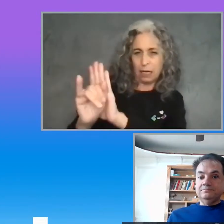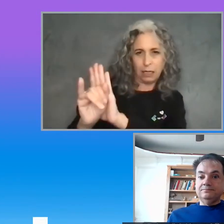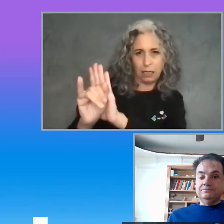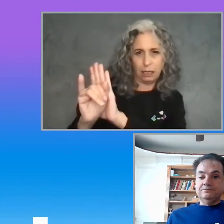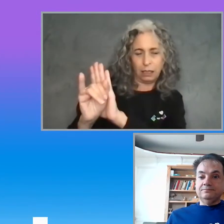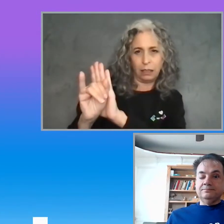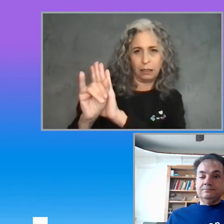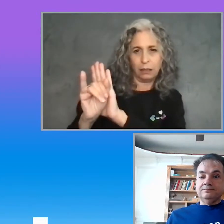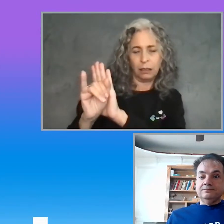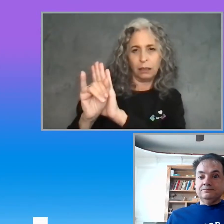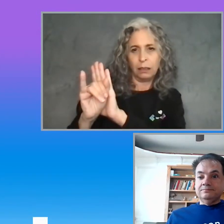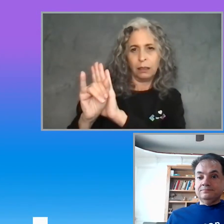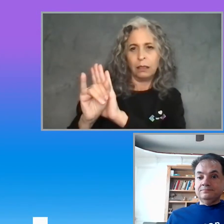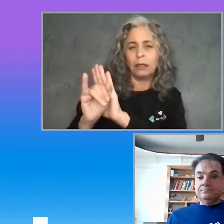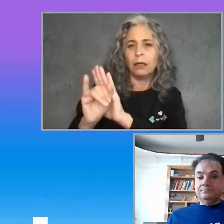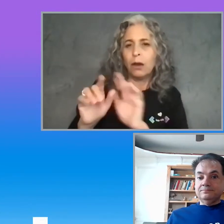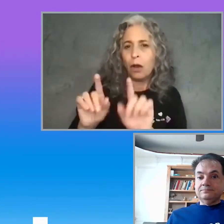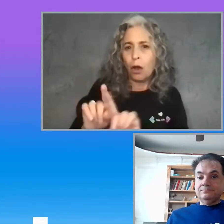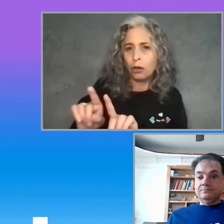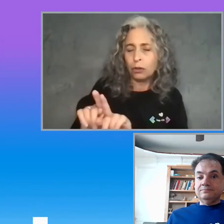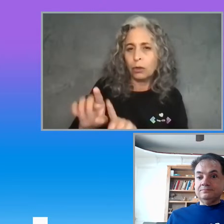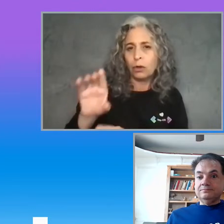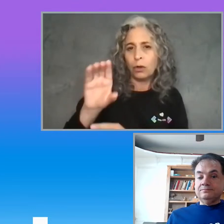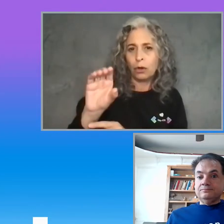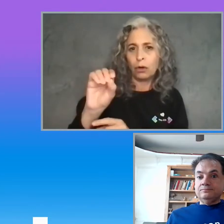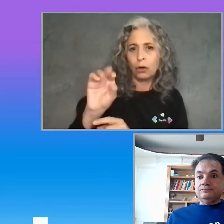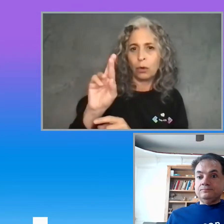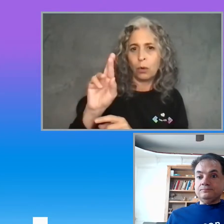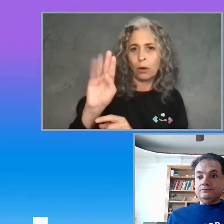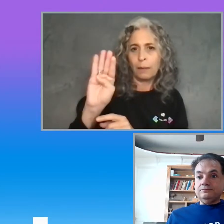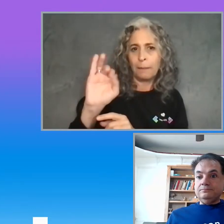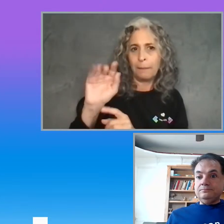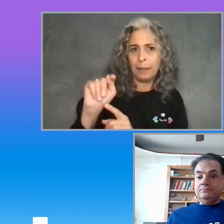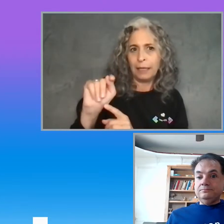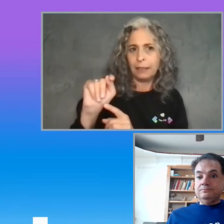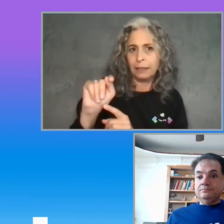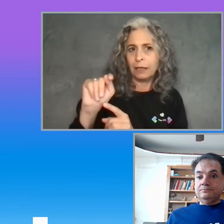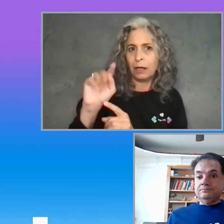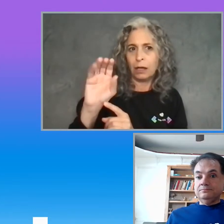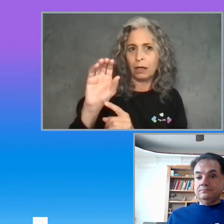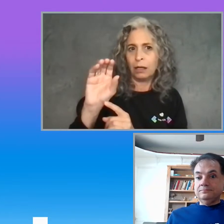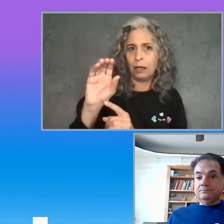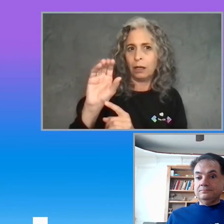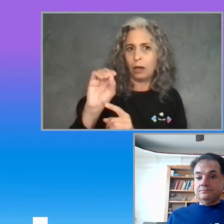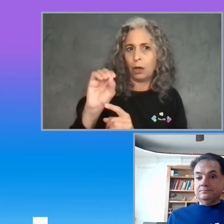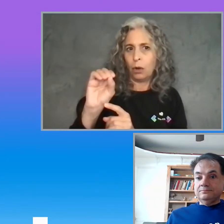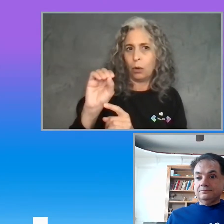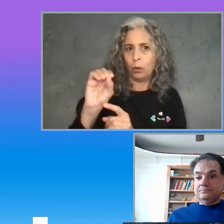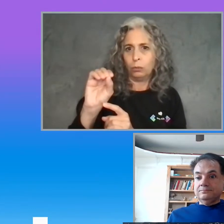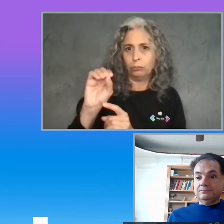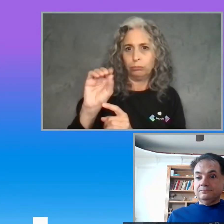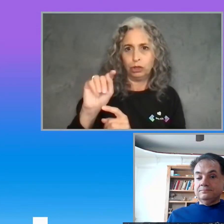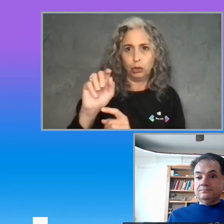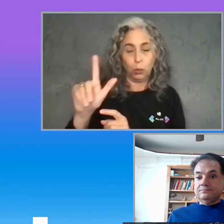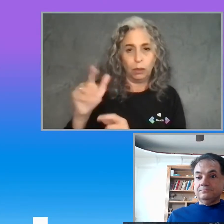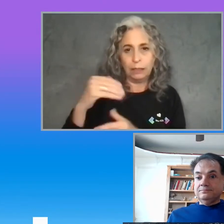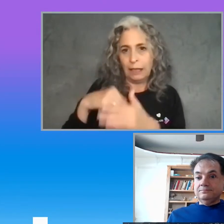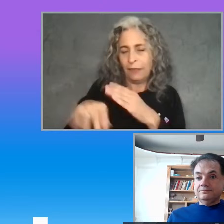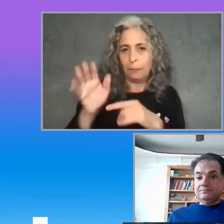Corbett O'Toole, who's in the film, I remember years ago she